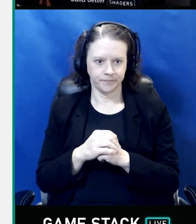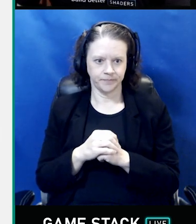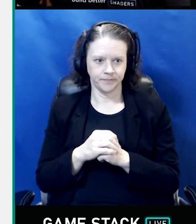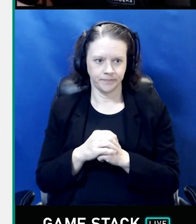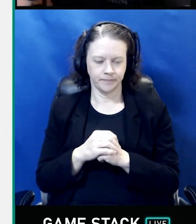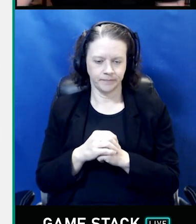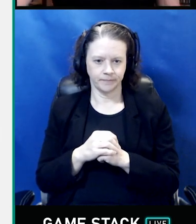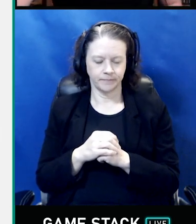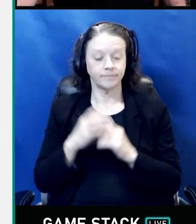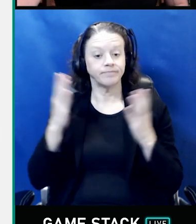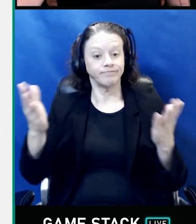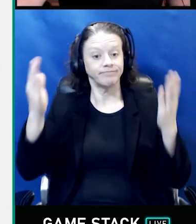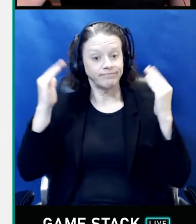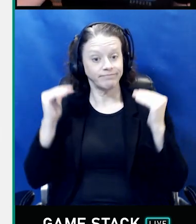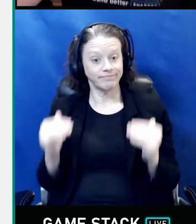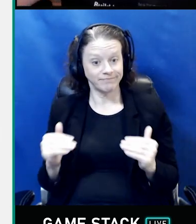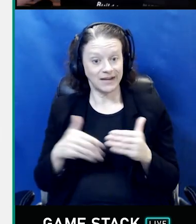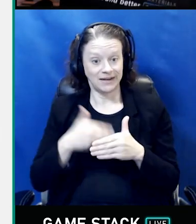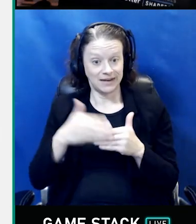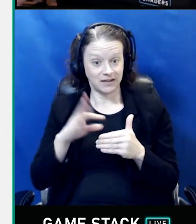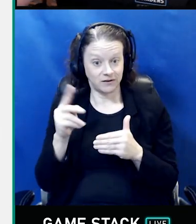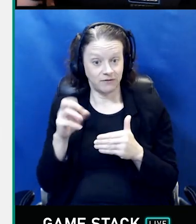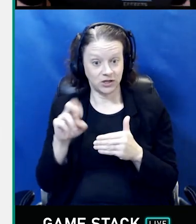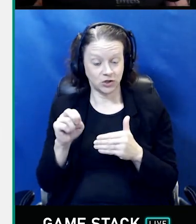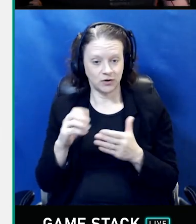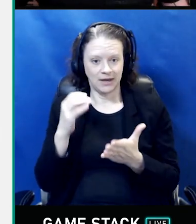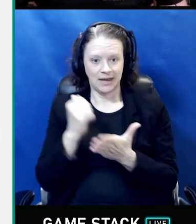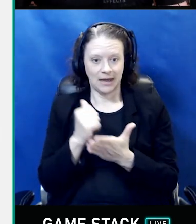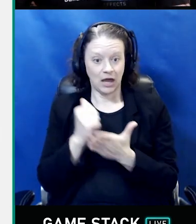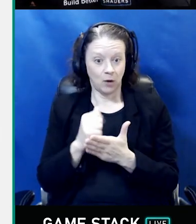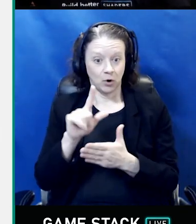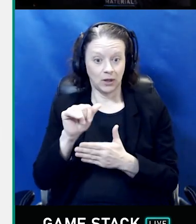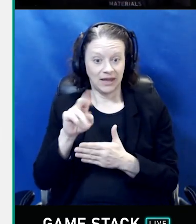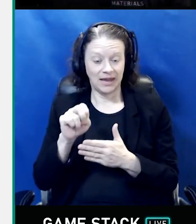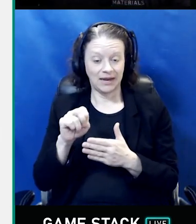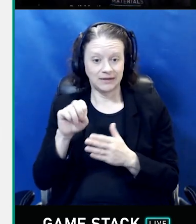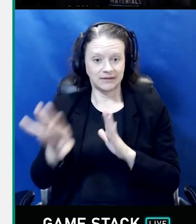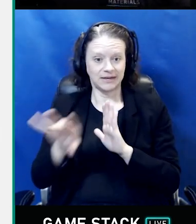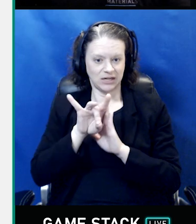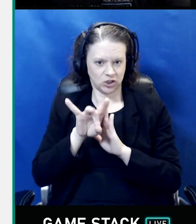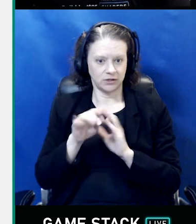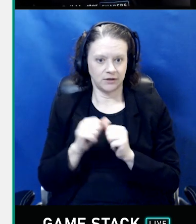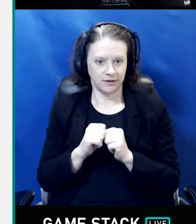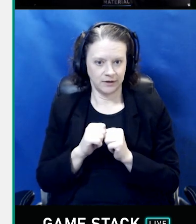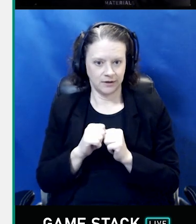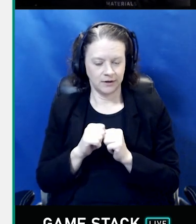So the next feature is helper lane detection and